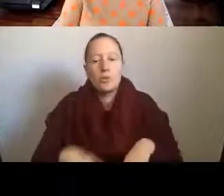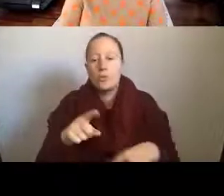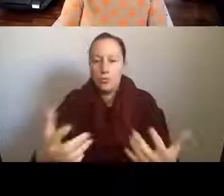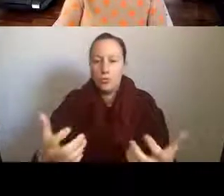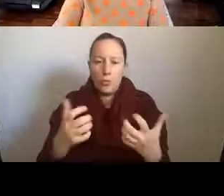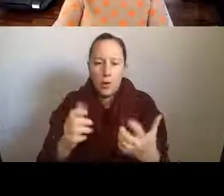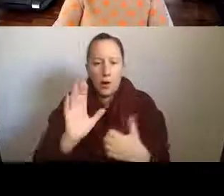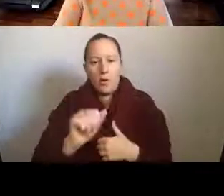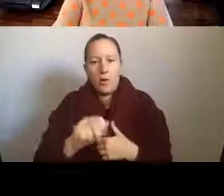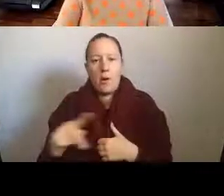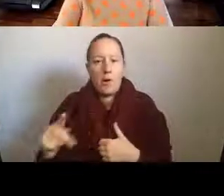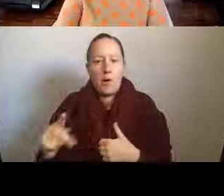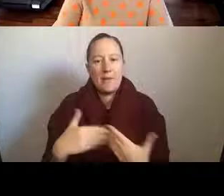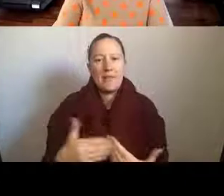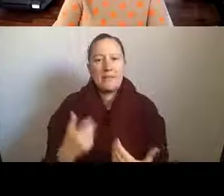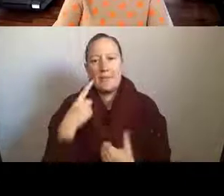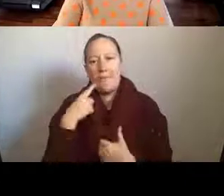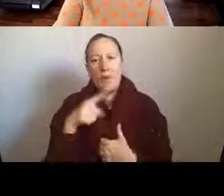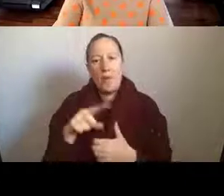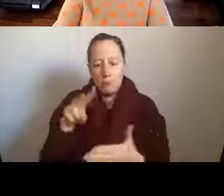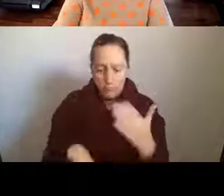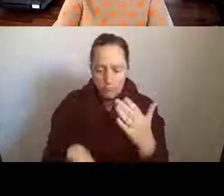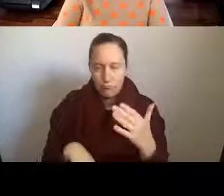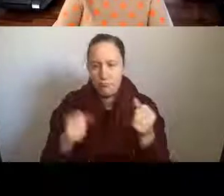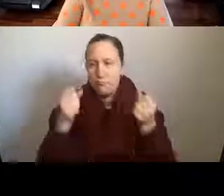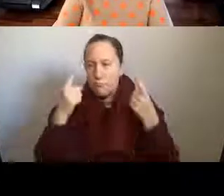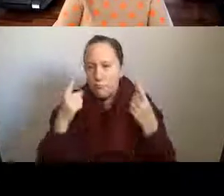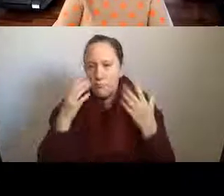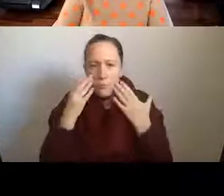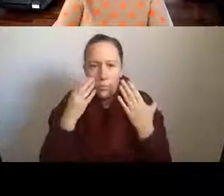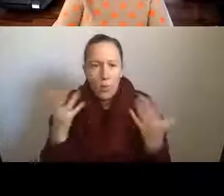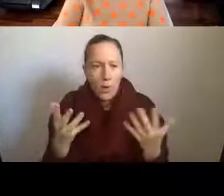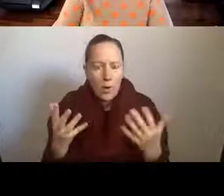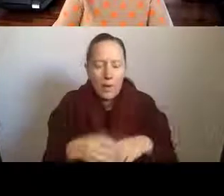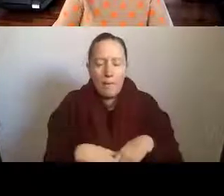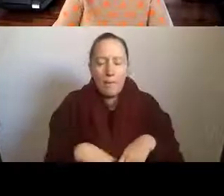really easy for them to read. Another thing that's important to remember